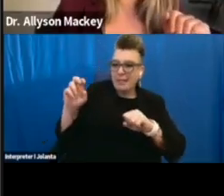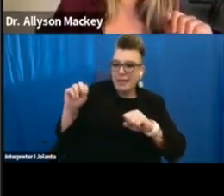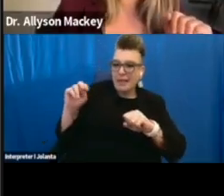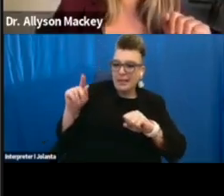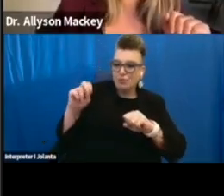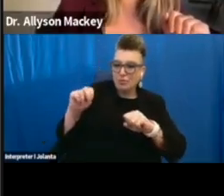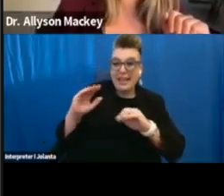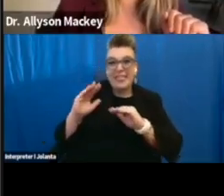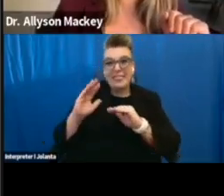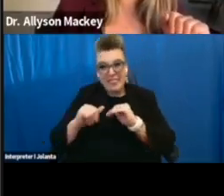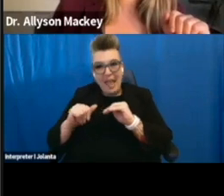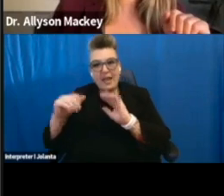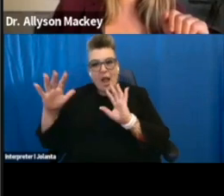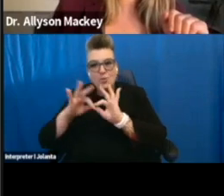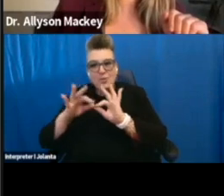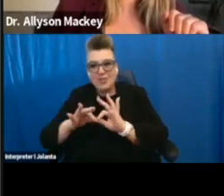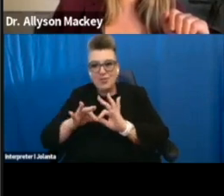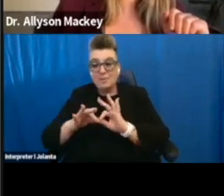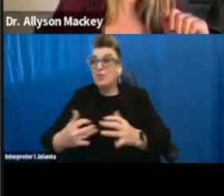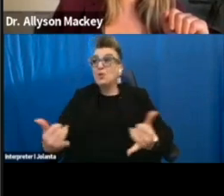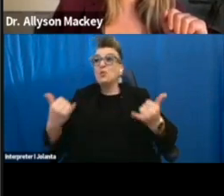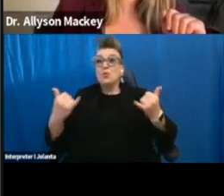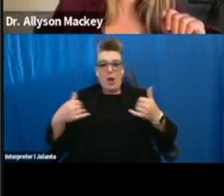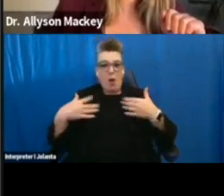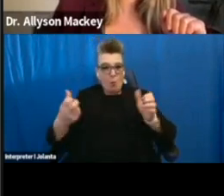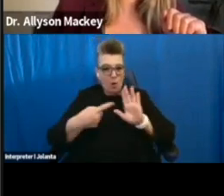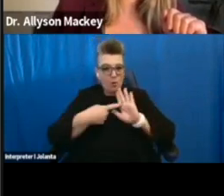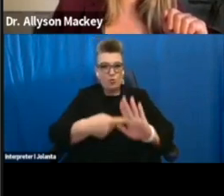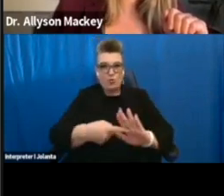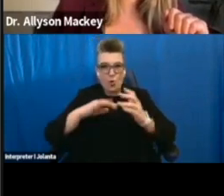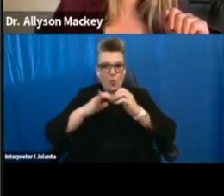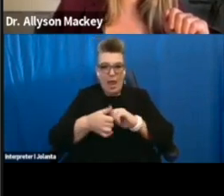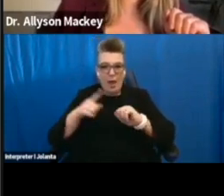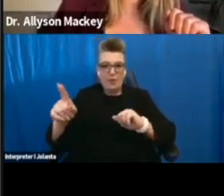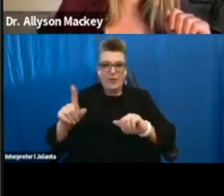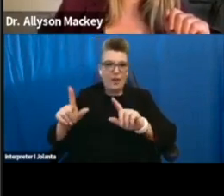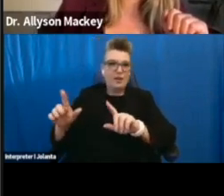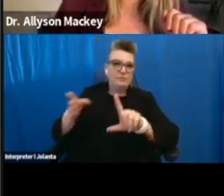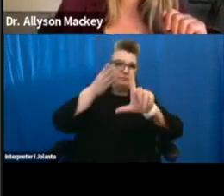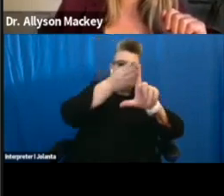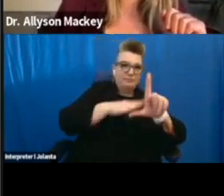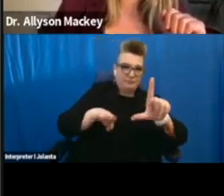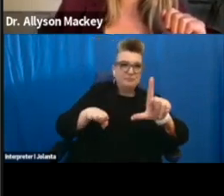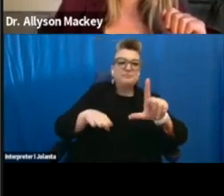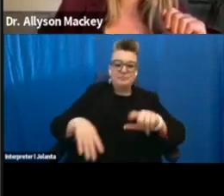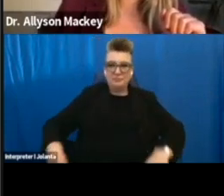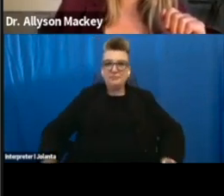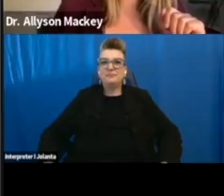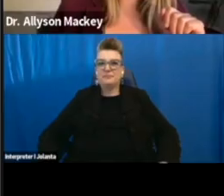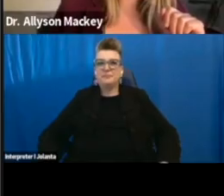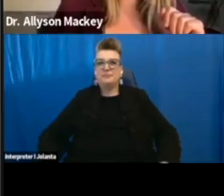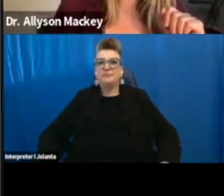those trajectories for you now here we have macac development